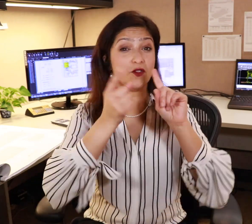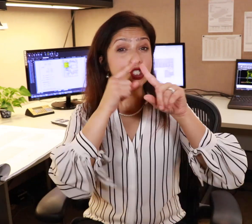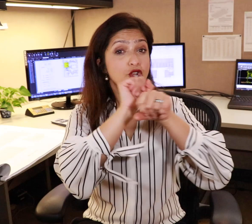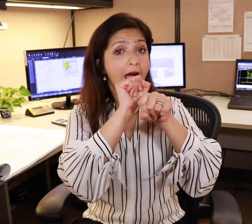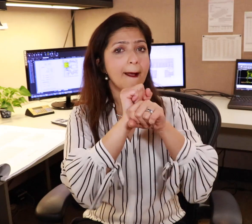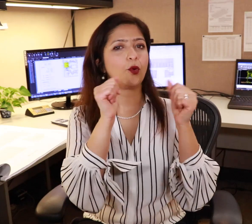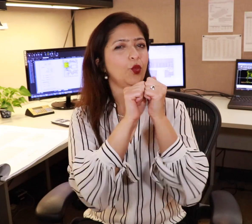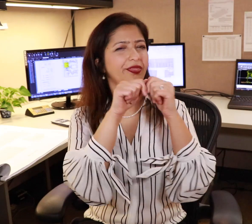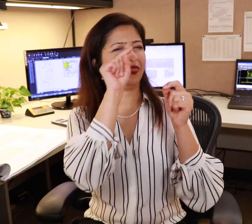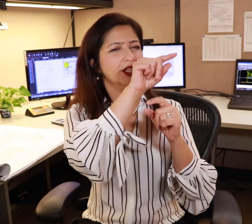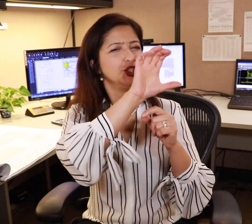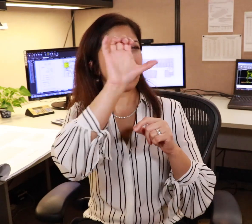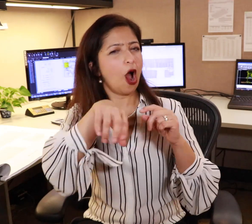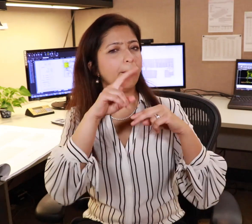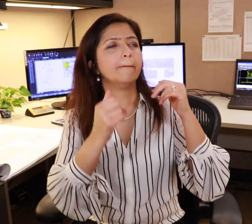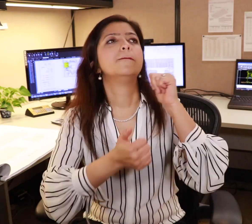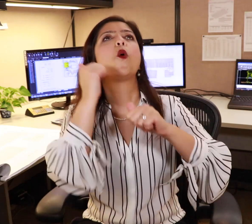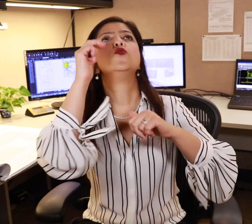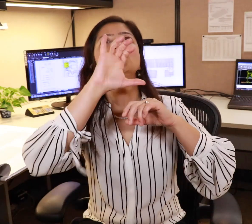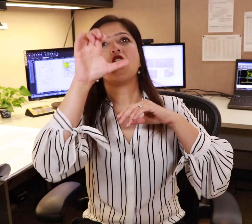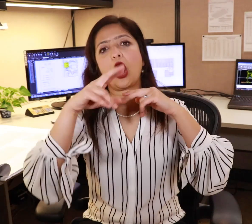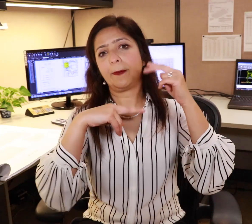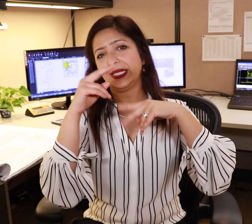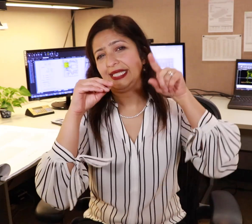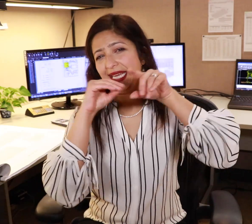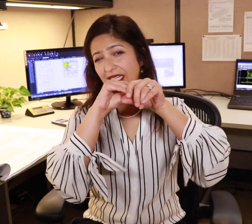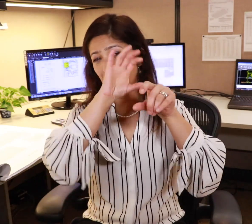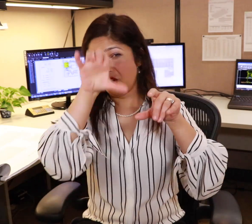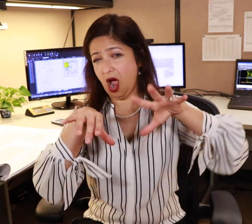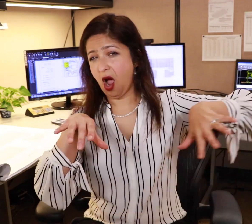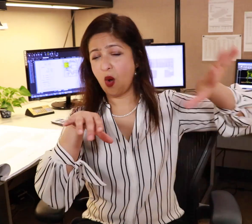One of my first jobs out of college was with a firm in Chicago.